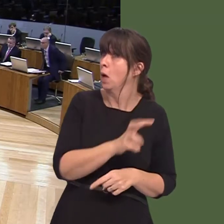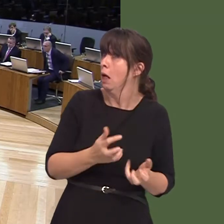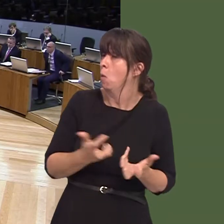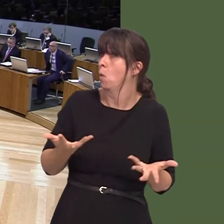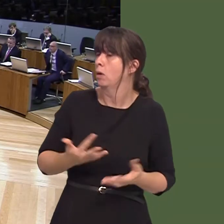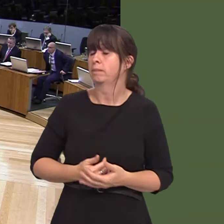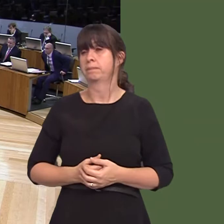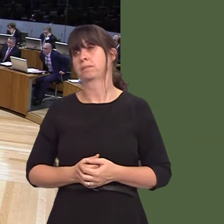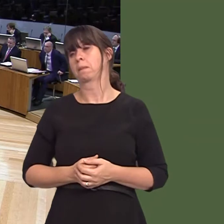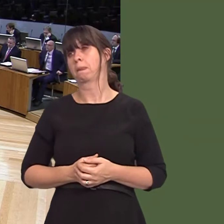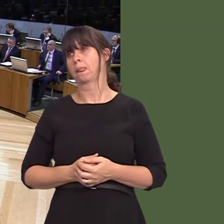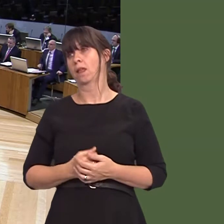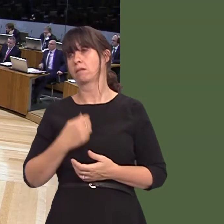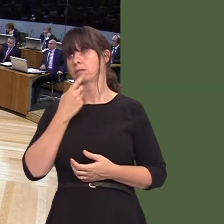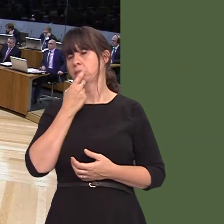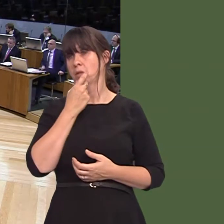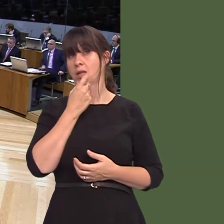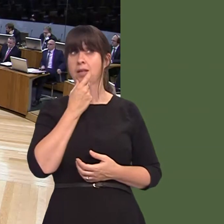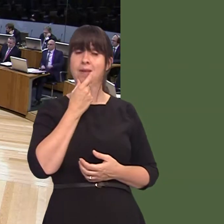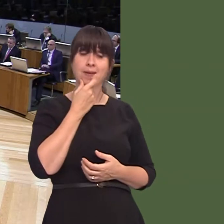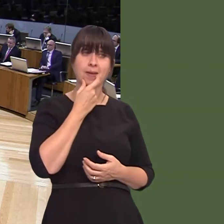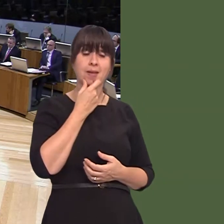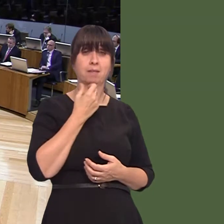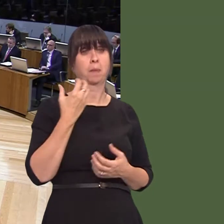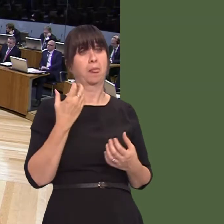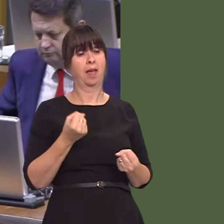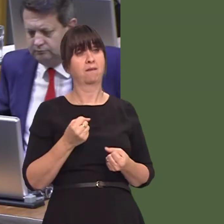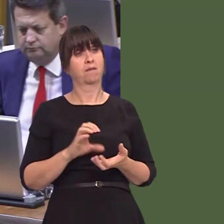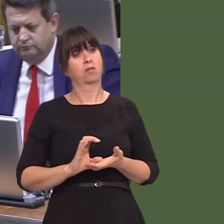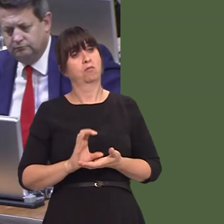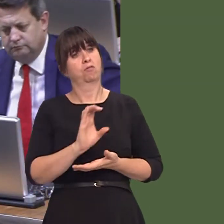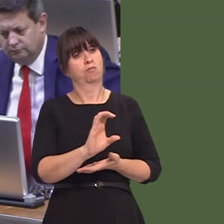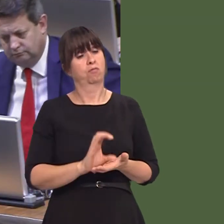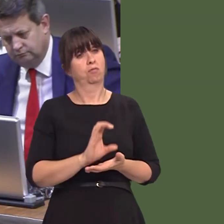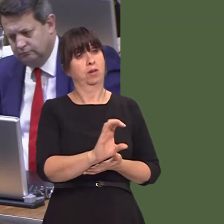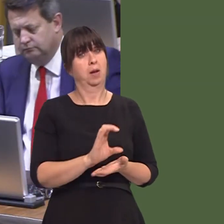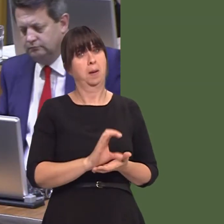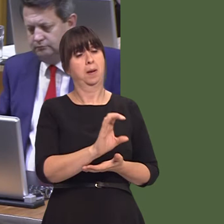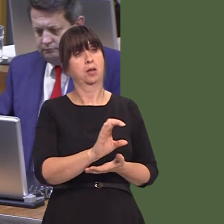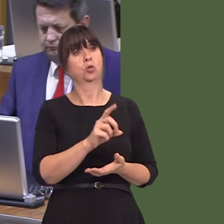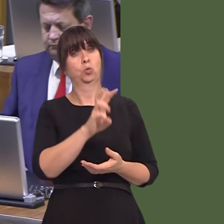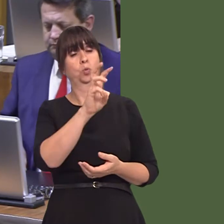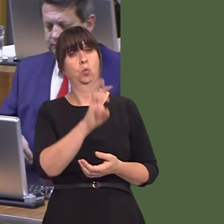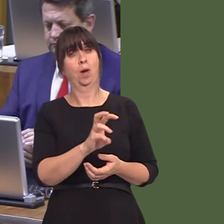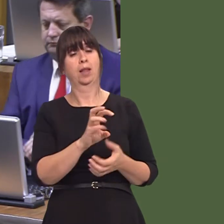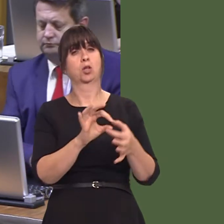Carwyn Jones: Wel, rydym ni yn rhoi cyllid refeniw i Ganolfan Cydweithredol Cymru er